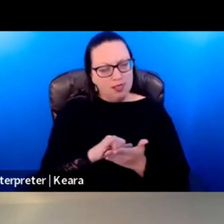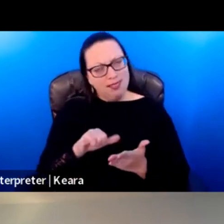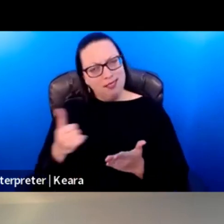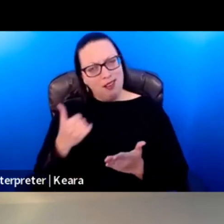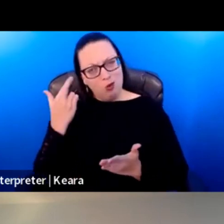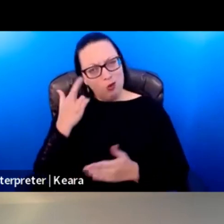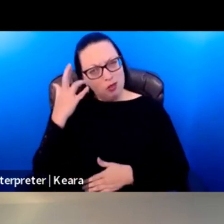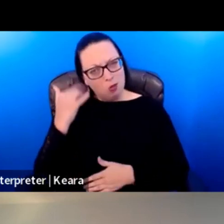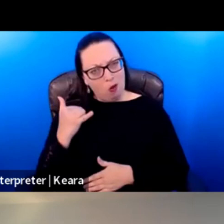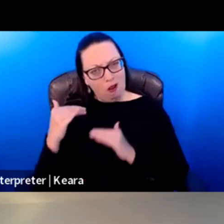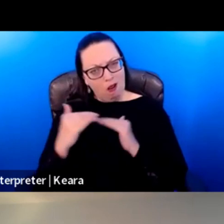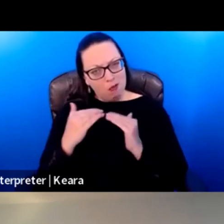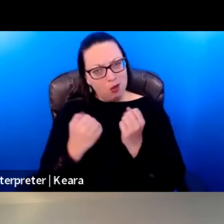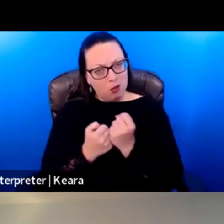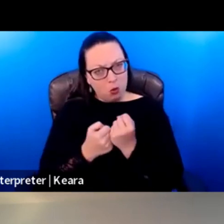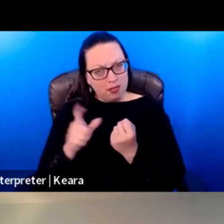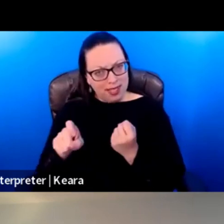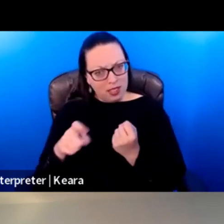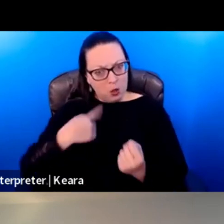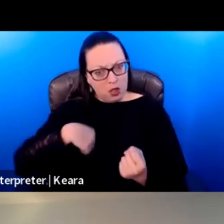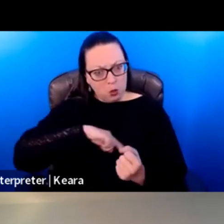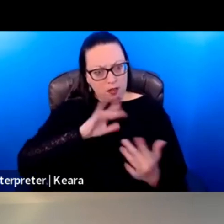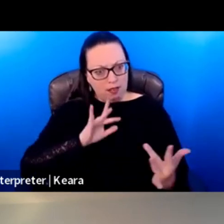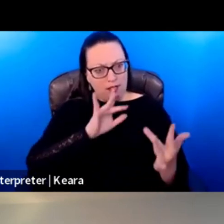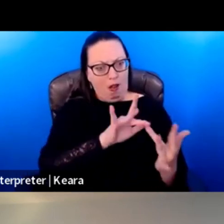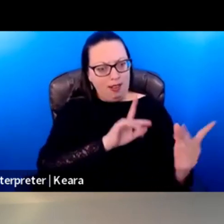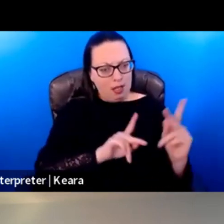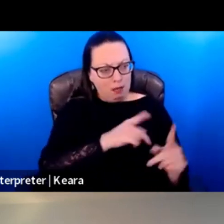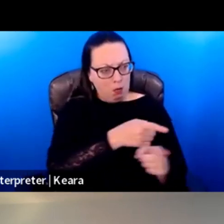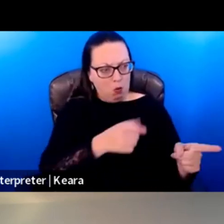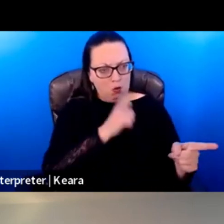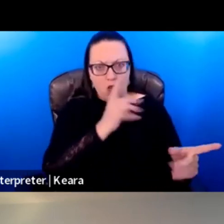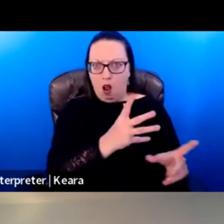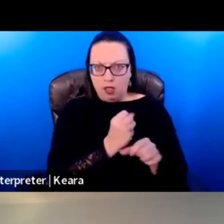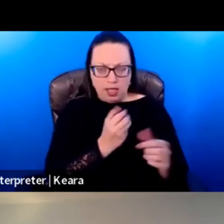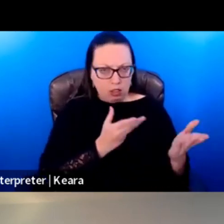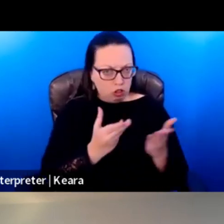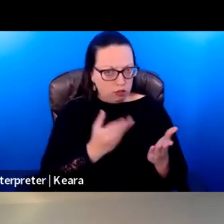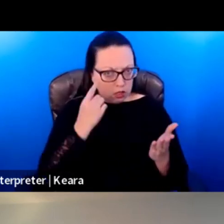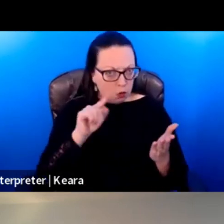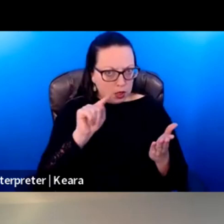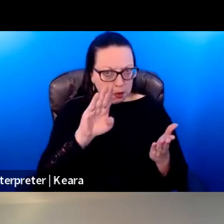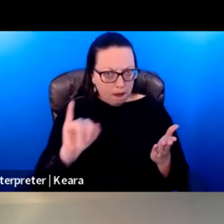we can reach out to people who are not receiving services for TBI and share our experiences